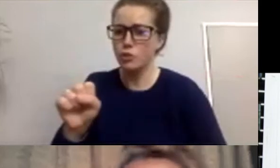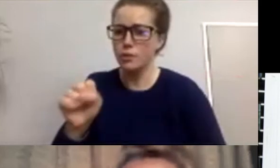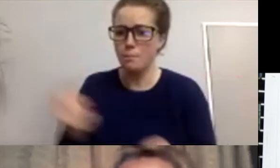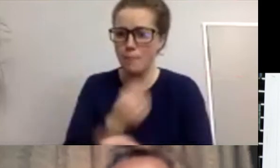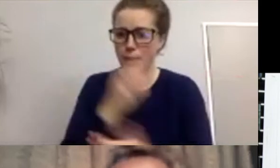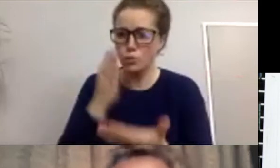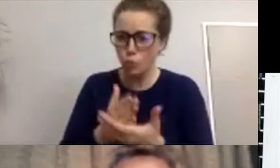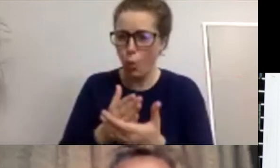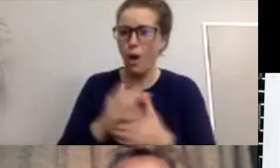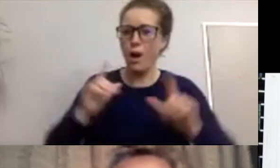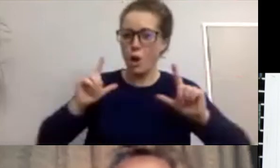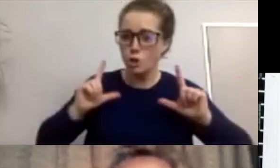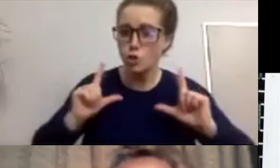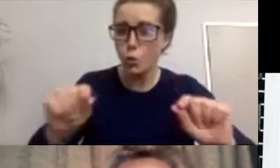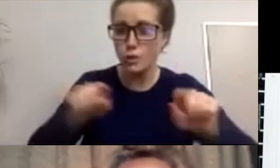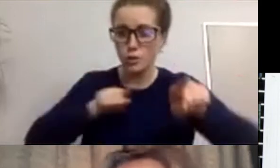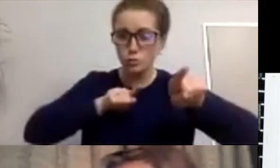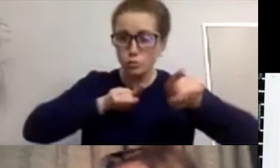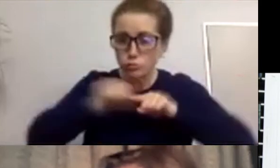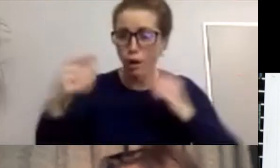Dare to try new things.